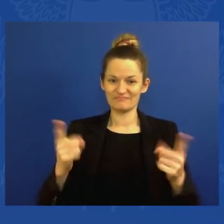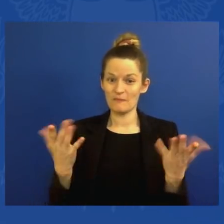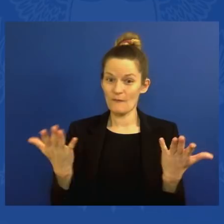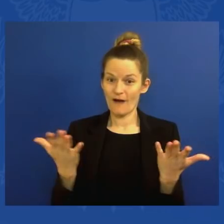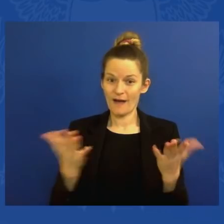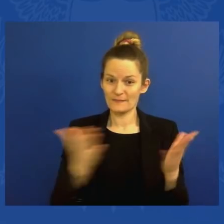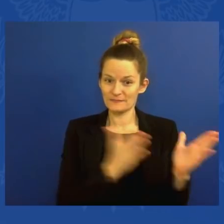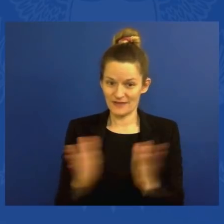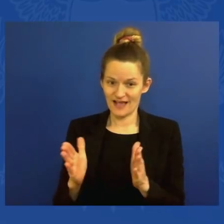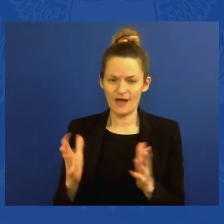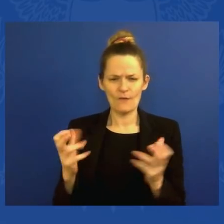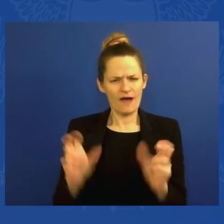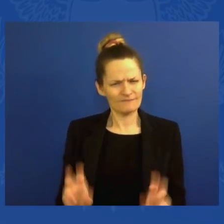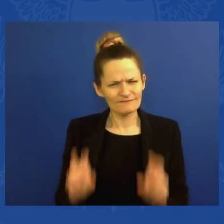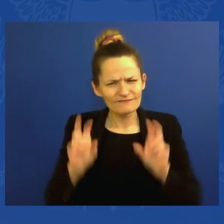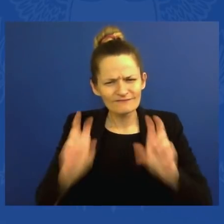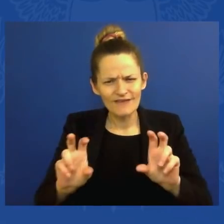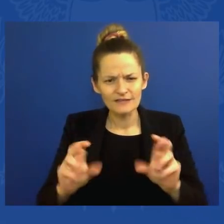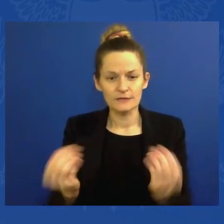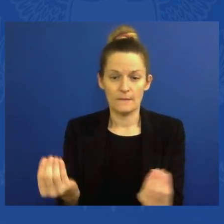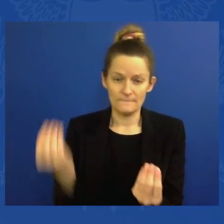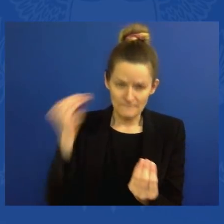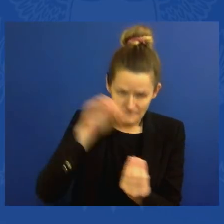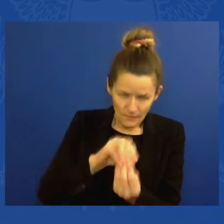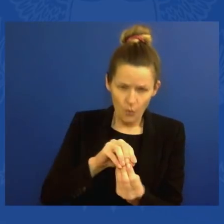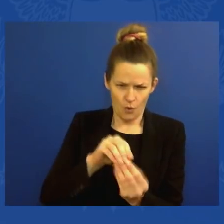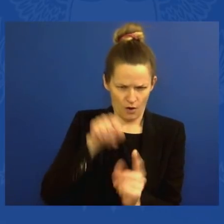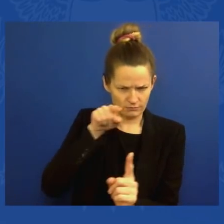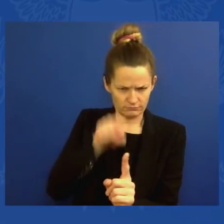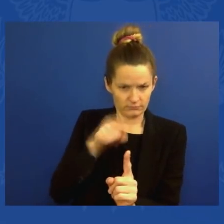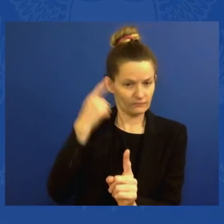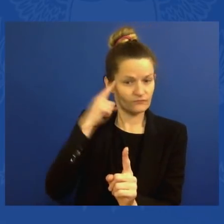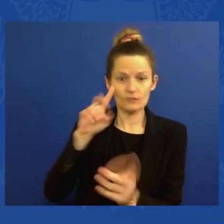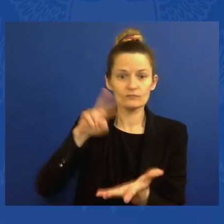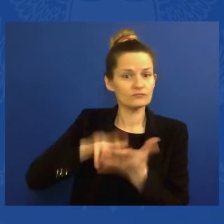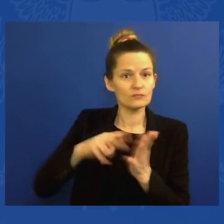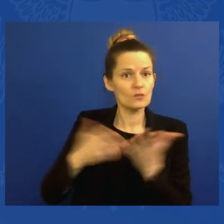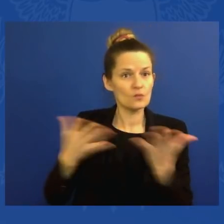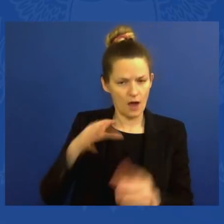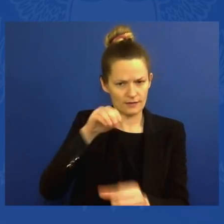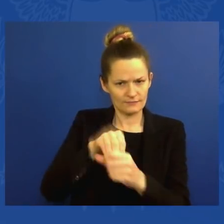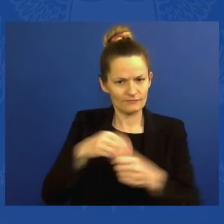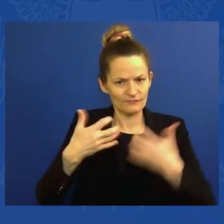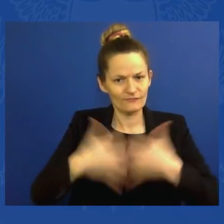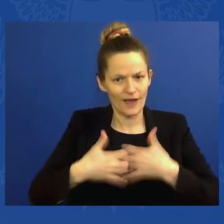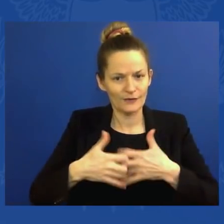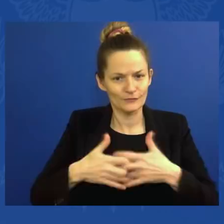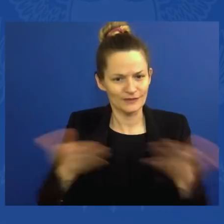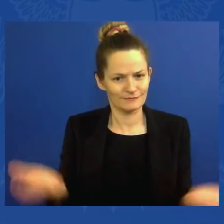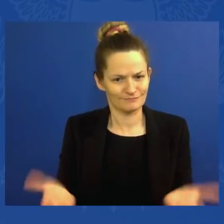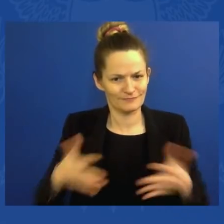Additionally, later this spring will identify the location of a new EV charging manufacturing hub